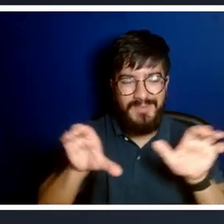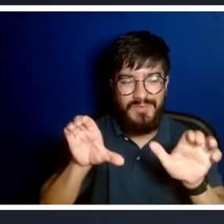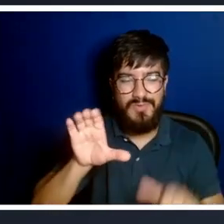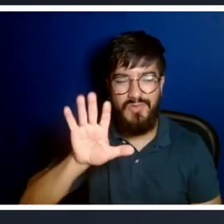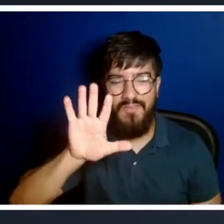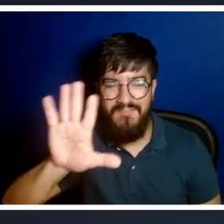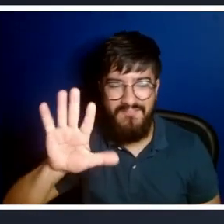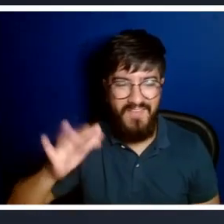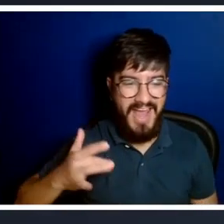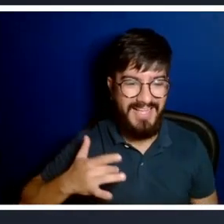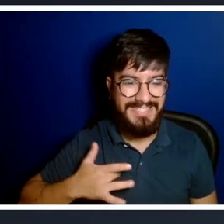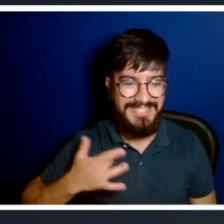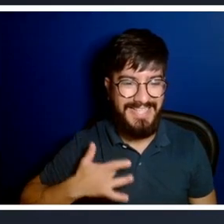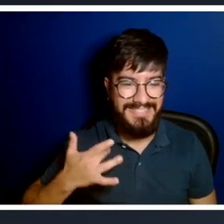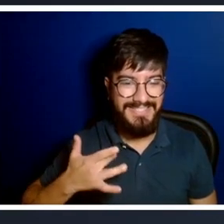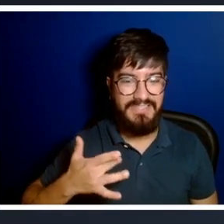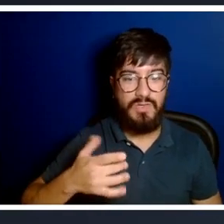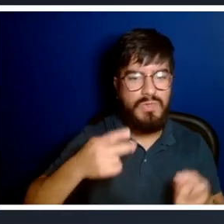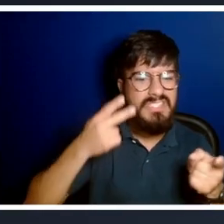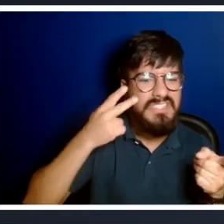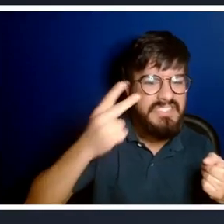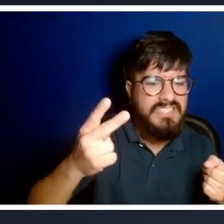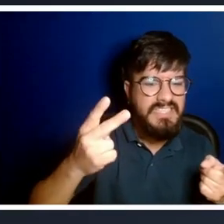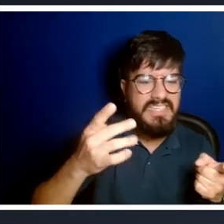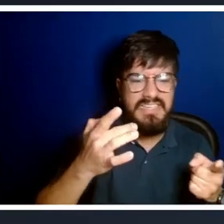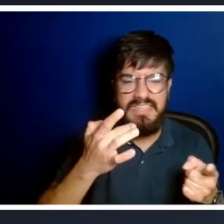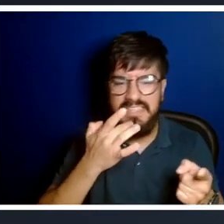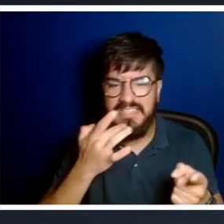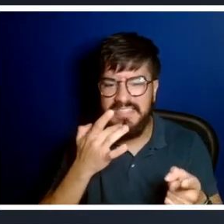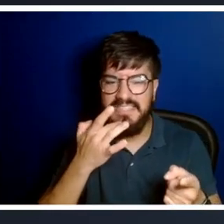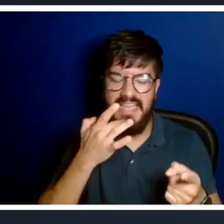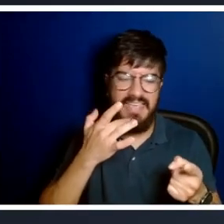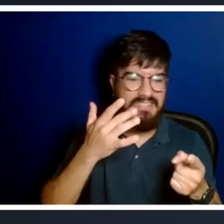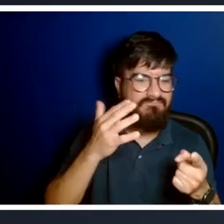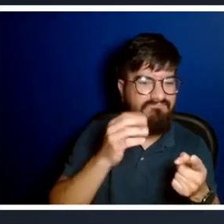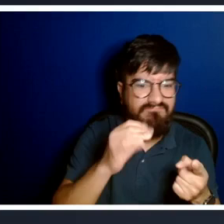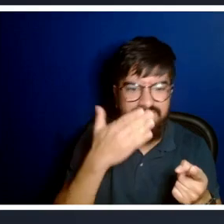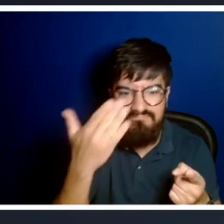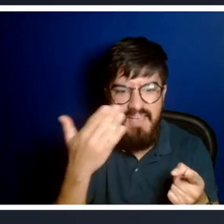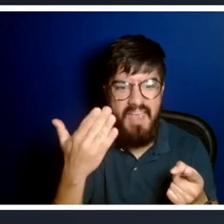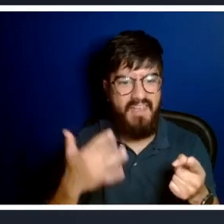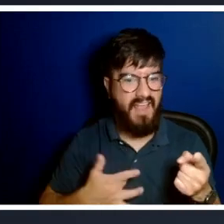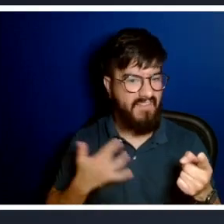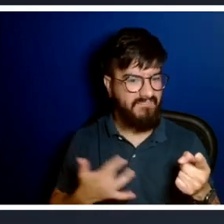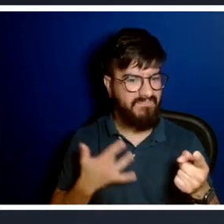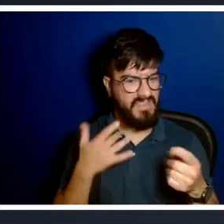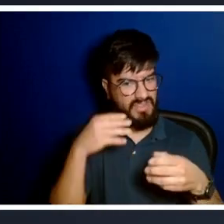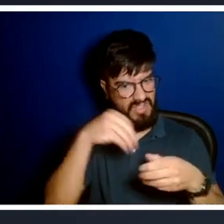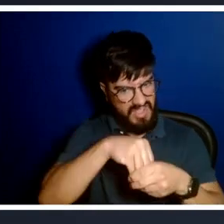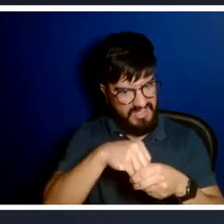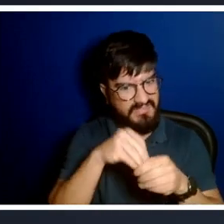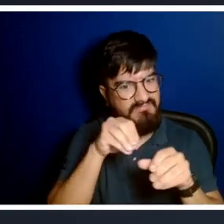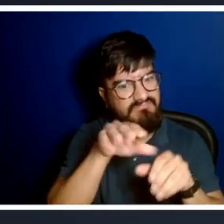hear, taste, smell, and feel as we join him in his garden? We might pose like he is gently